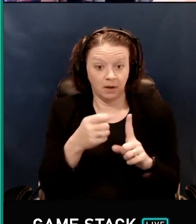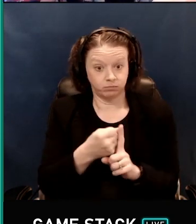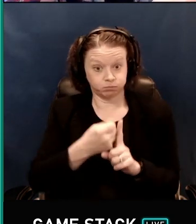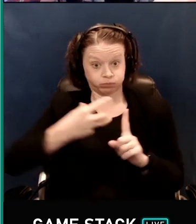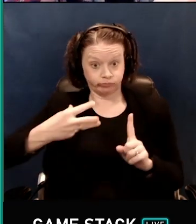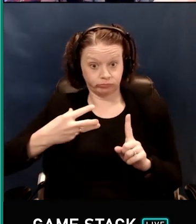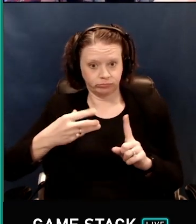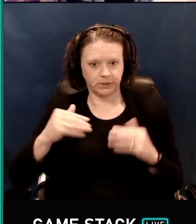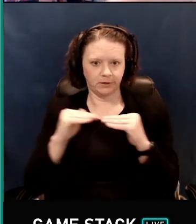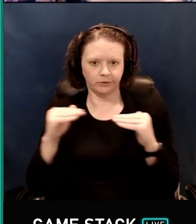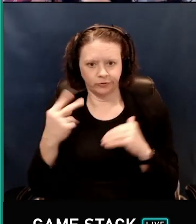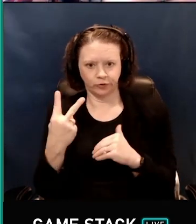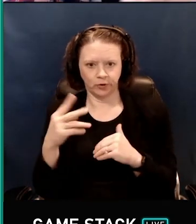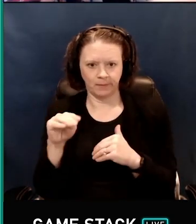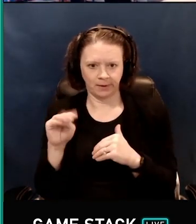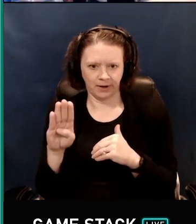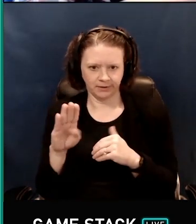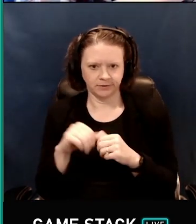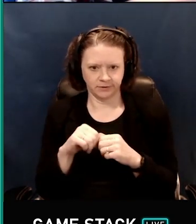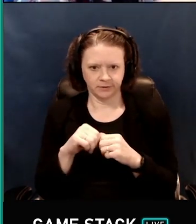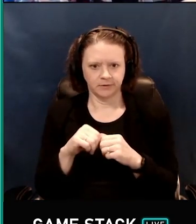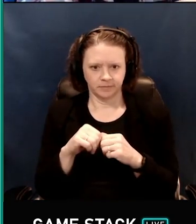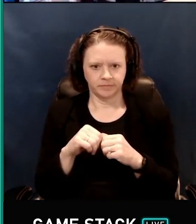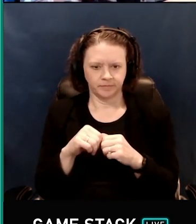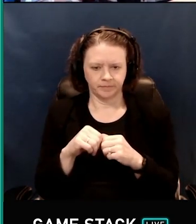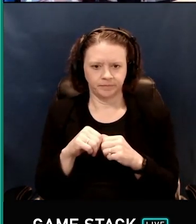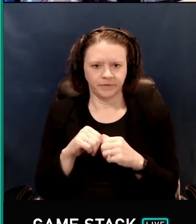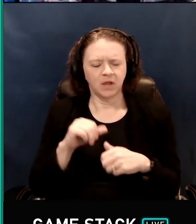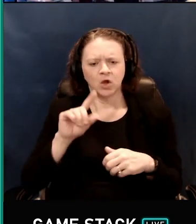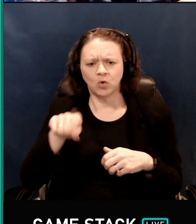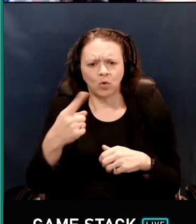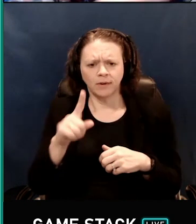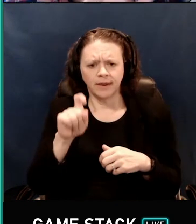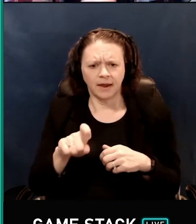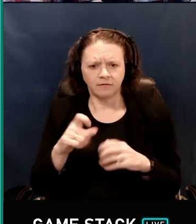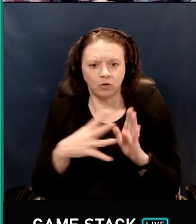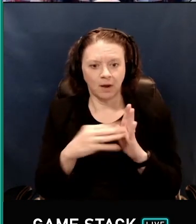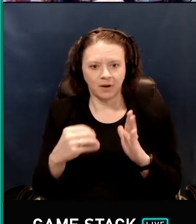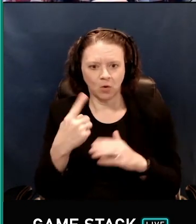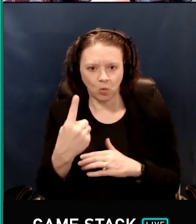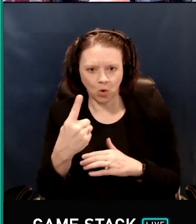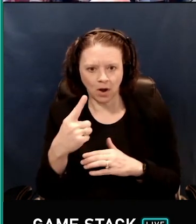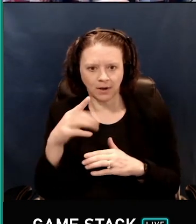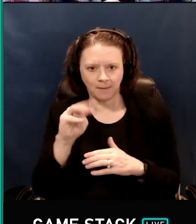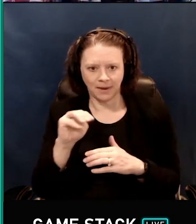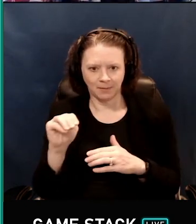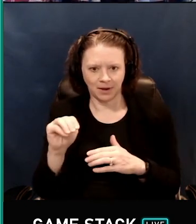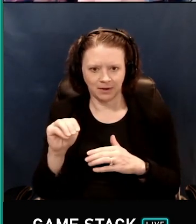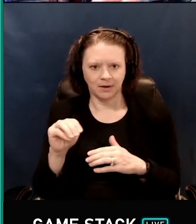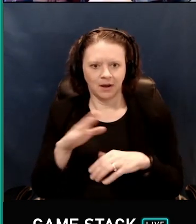it's fat. You only have to copy one megabyte over to system memory, and then you copy one megabyte, not two megabytes, to GPU,